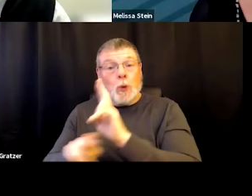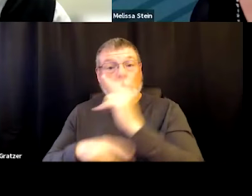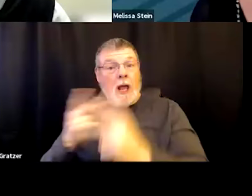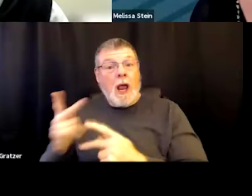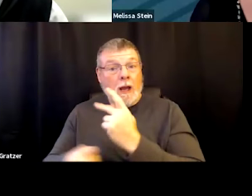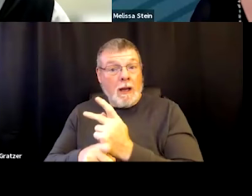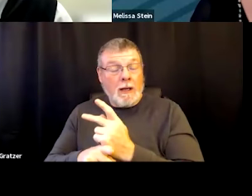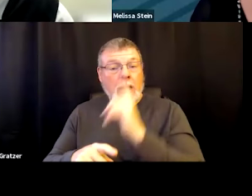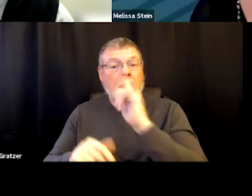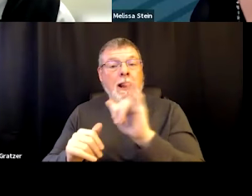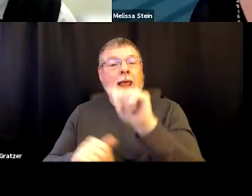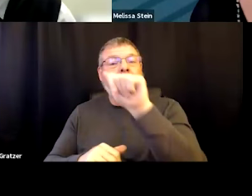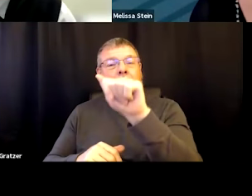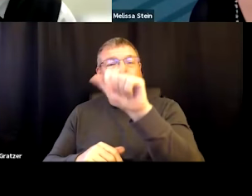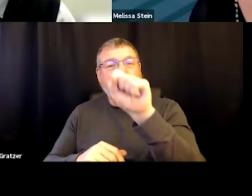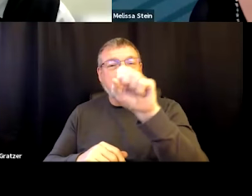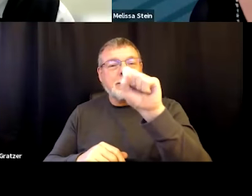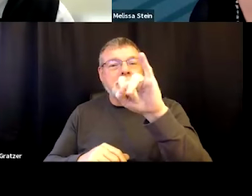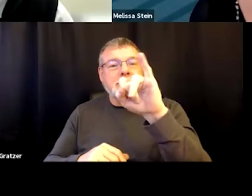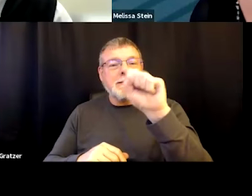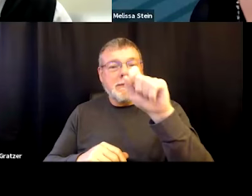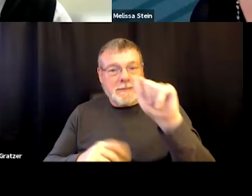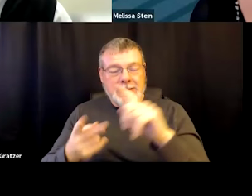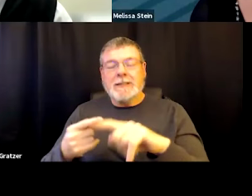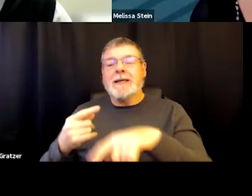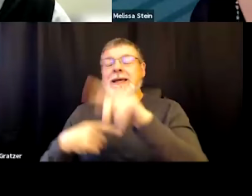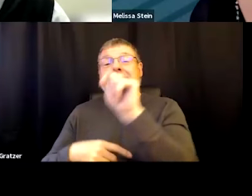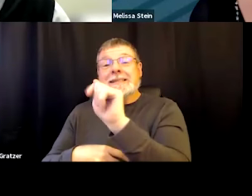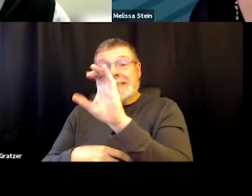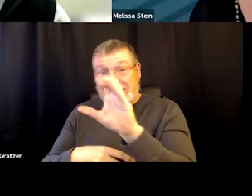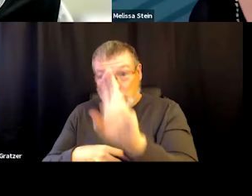like the ASSIST, for example, or the TCU drug screen 5,